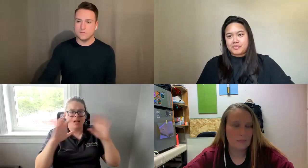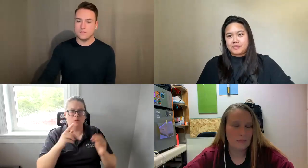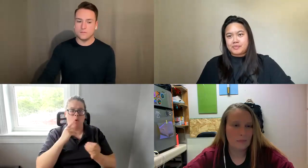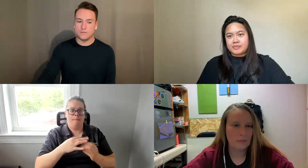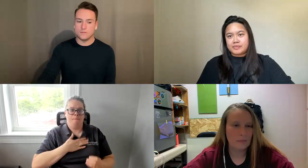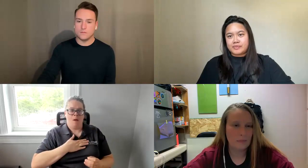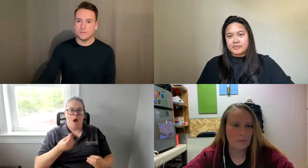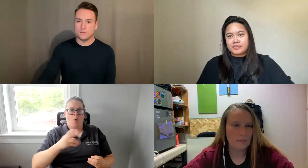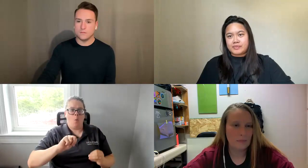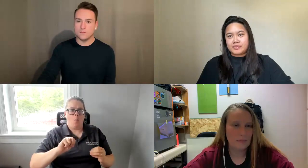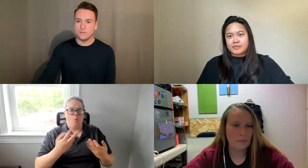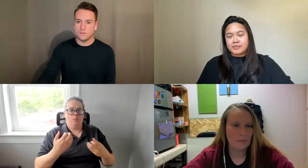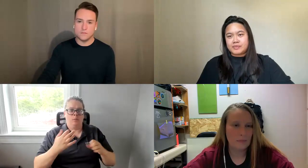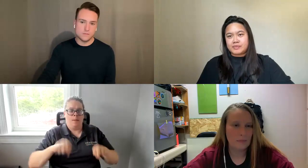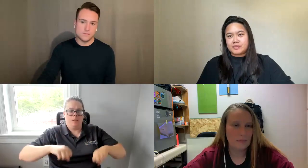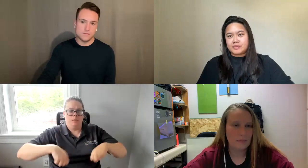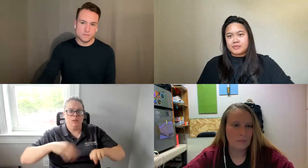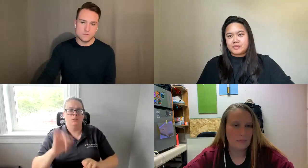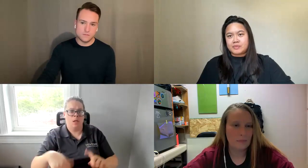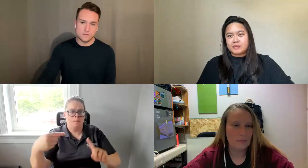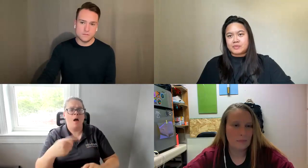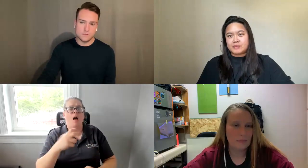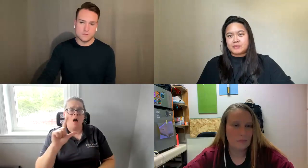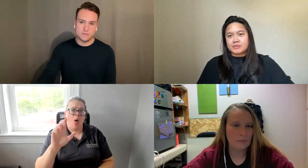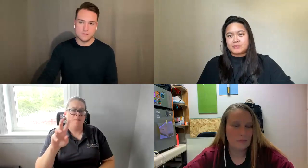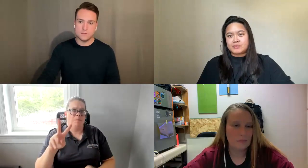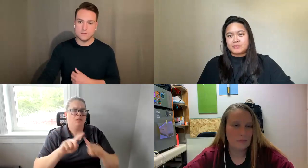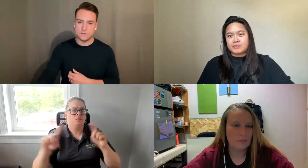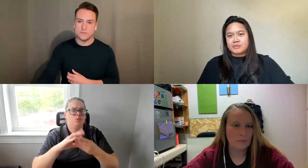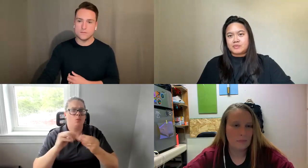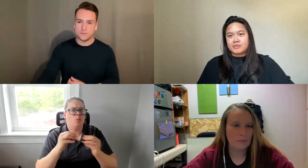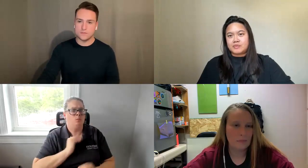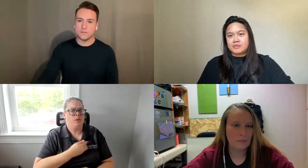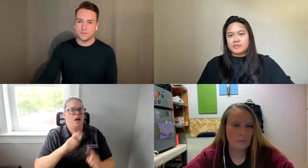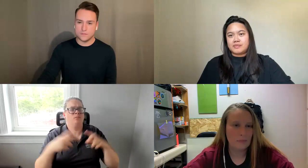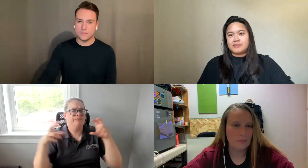So really there was almost no startup required for Eyeth. I just did that based on my own capabilities.